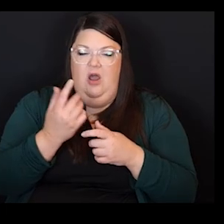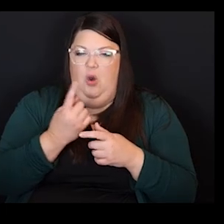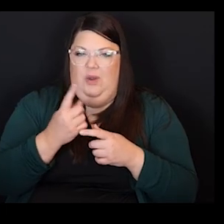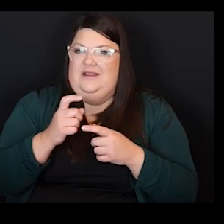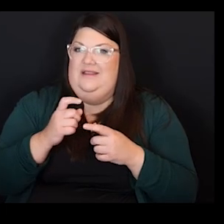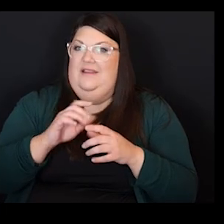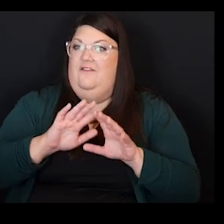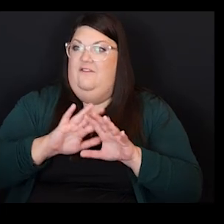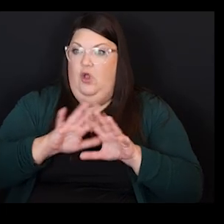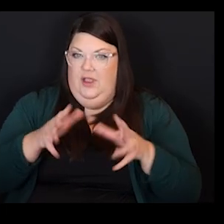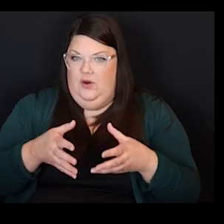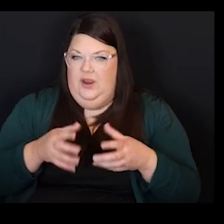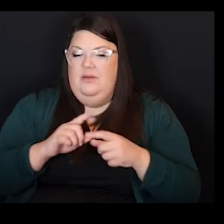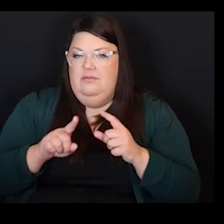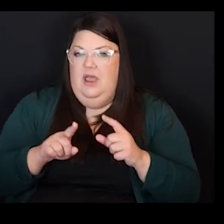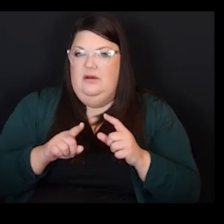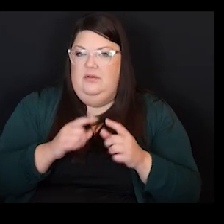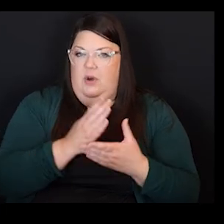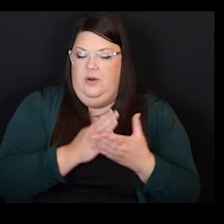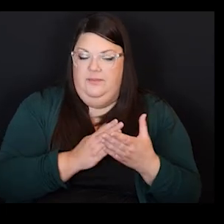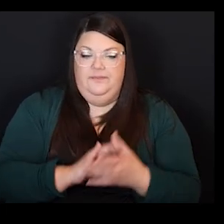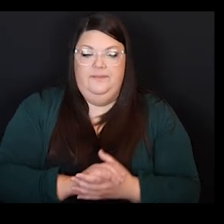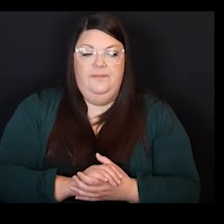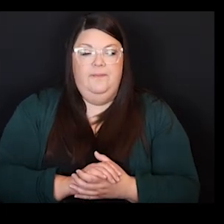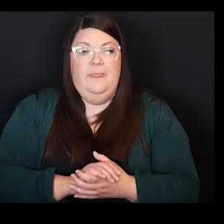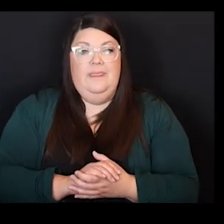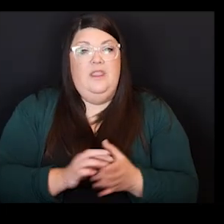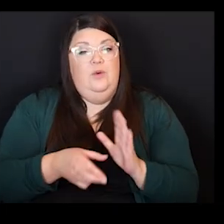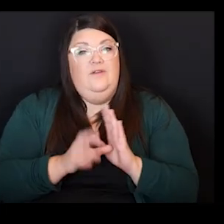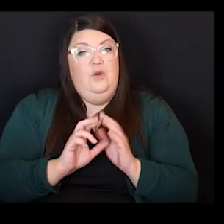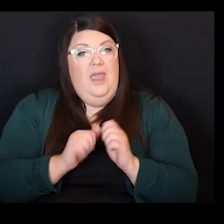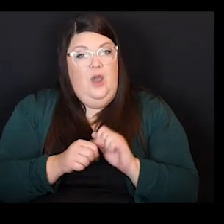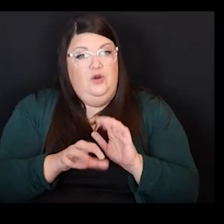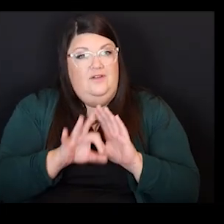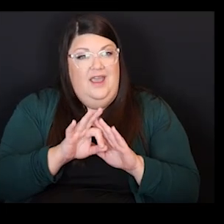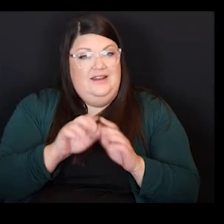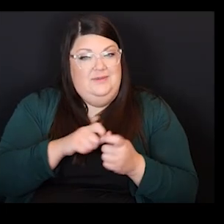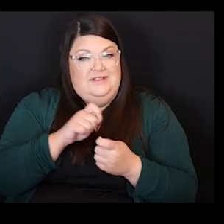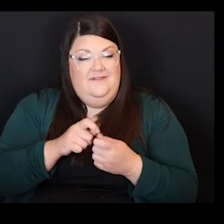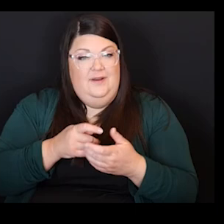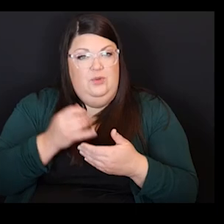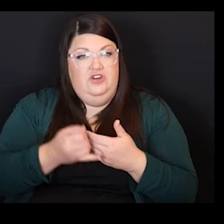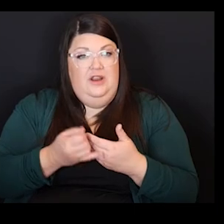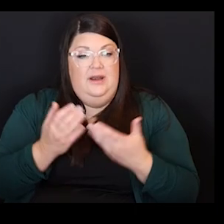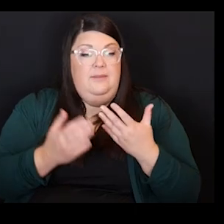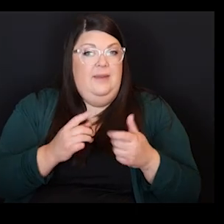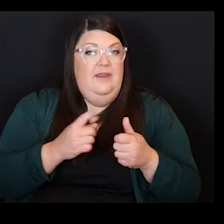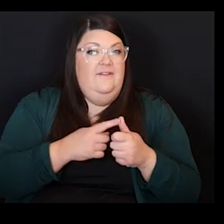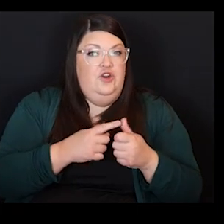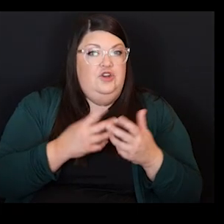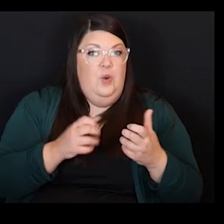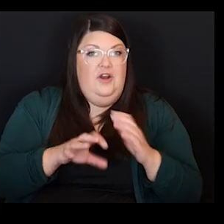Let’s walk through how you’d view a specific project. Let’s say you want to find projects in Nebraska. You’d go to the Filter by Location